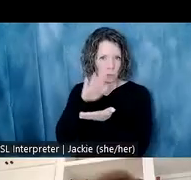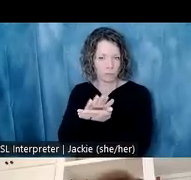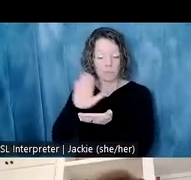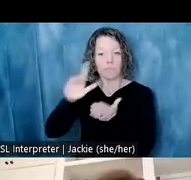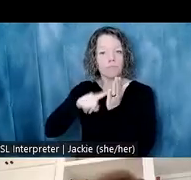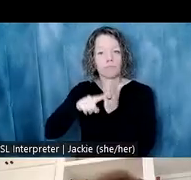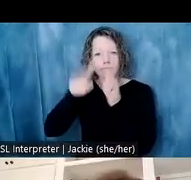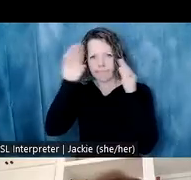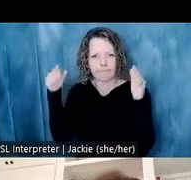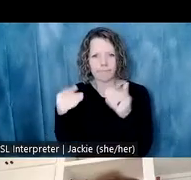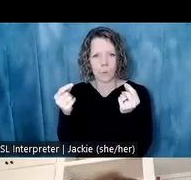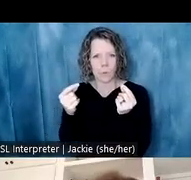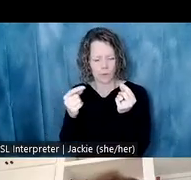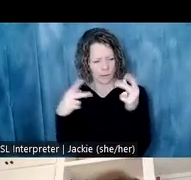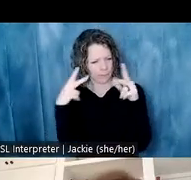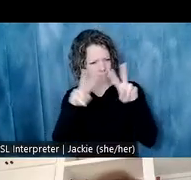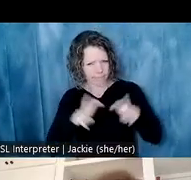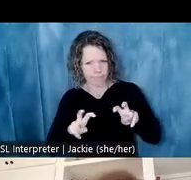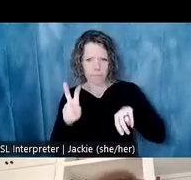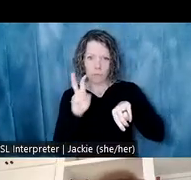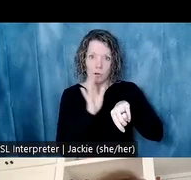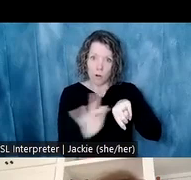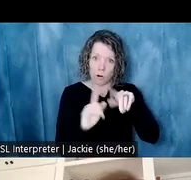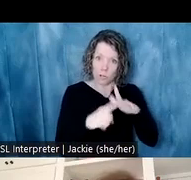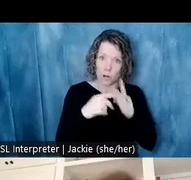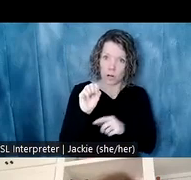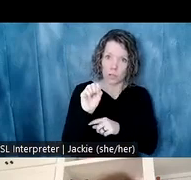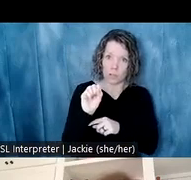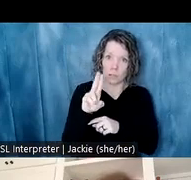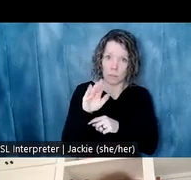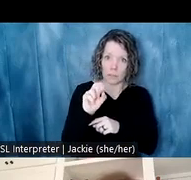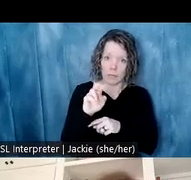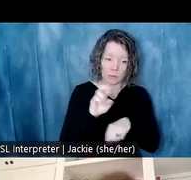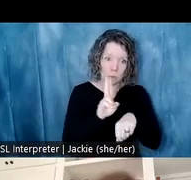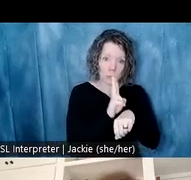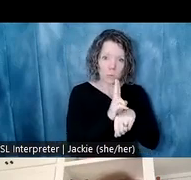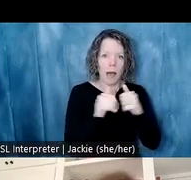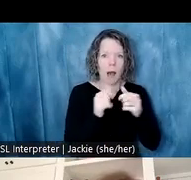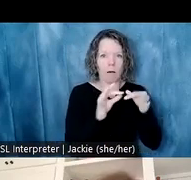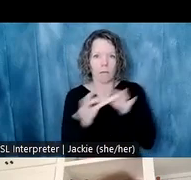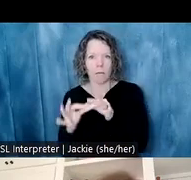of early substance use on cognition and mood, identifying the factors that increase risk for